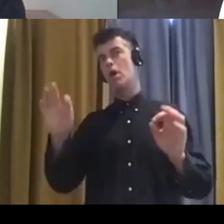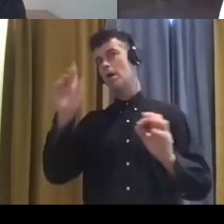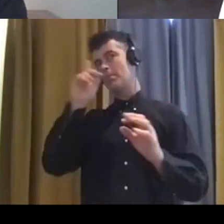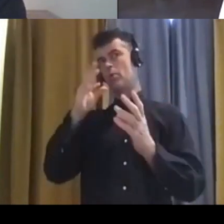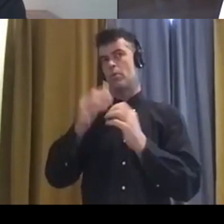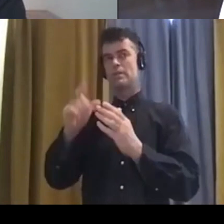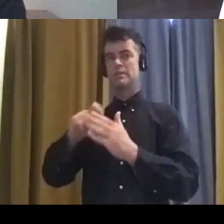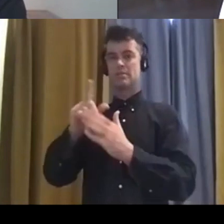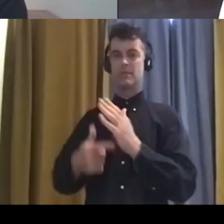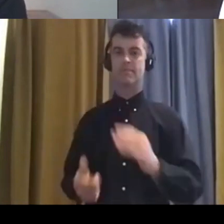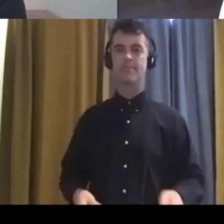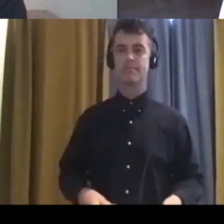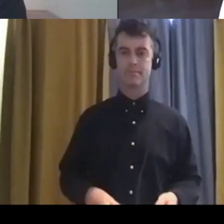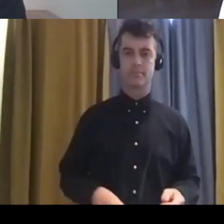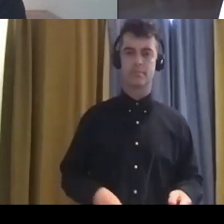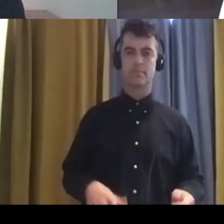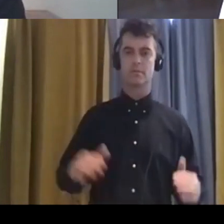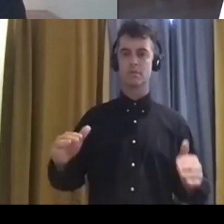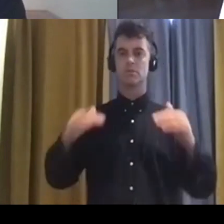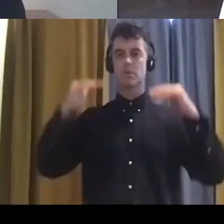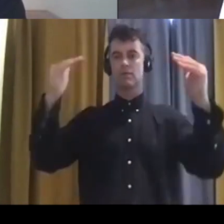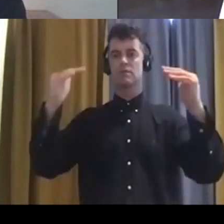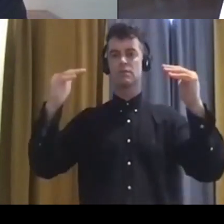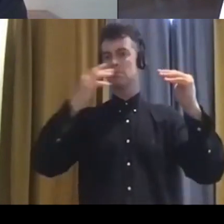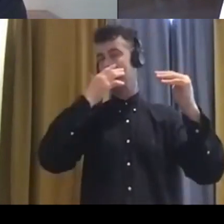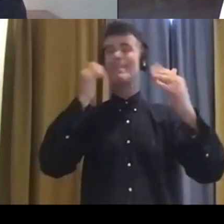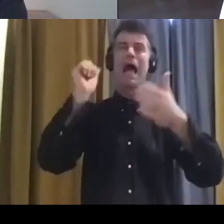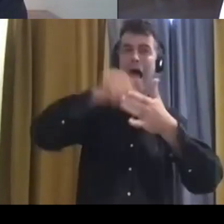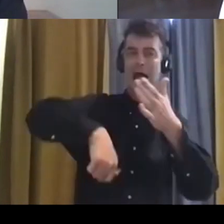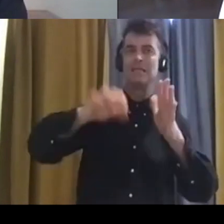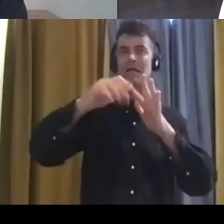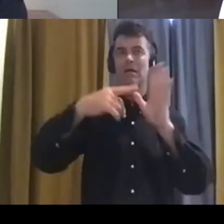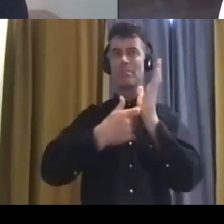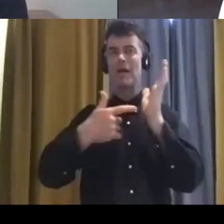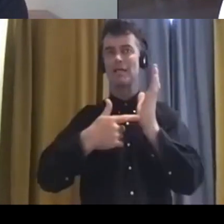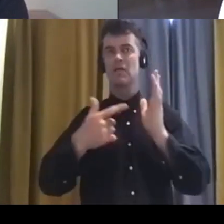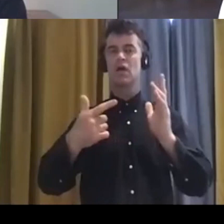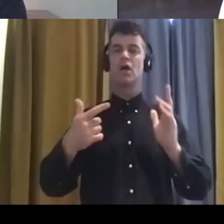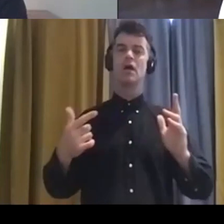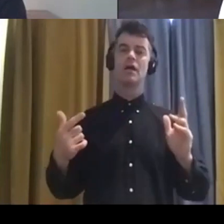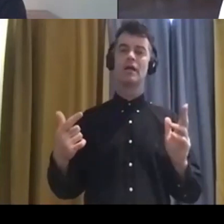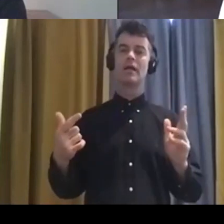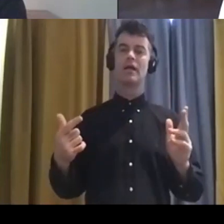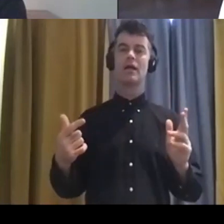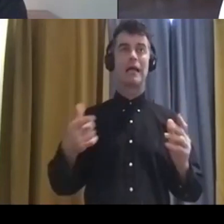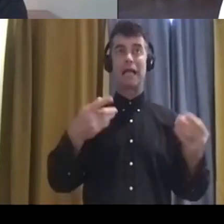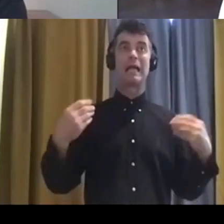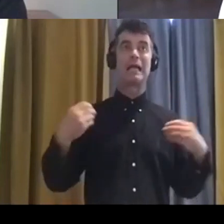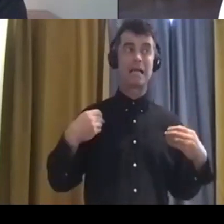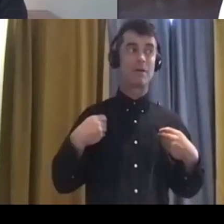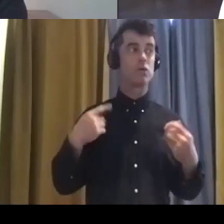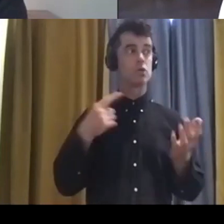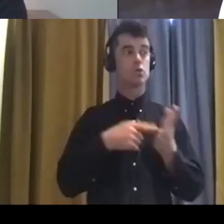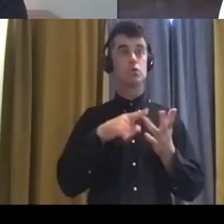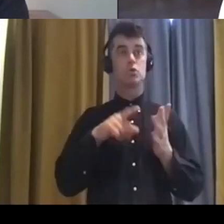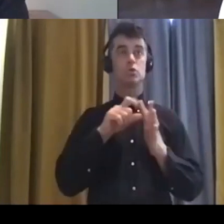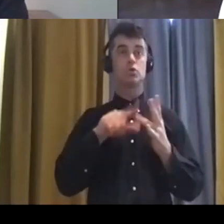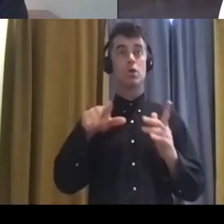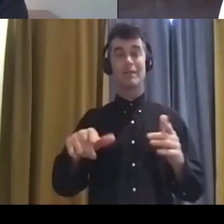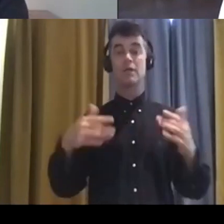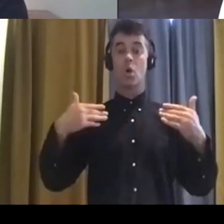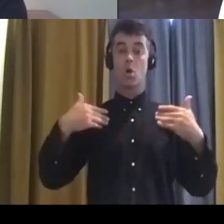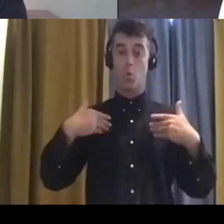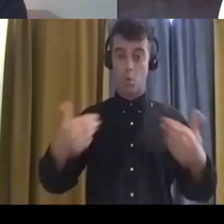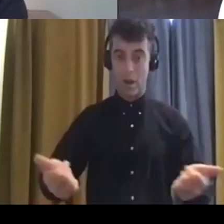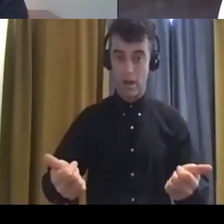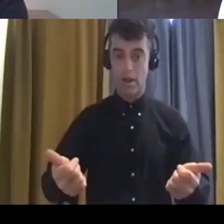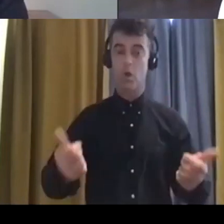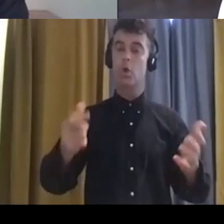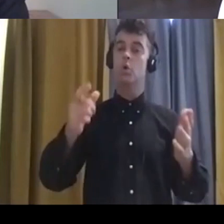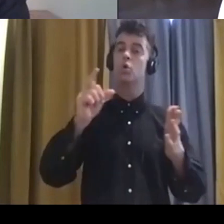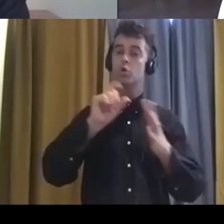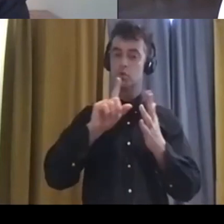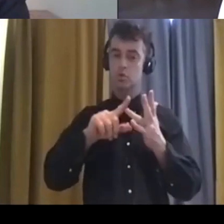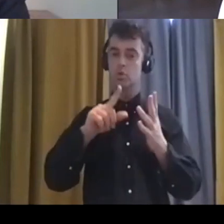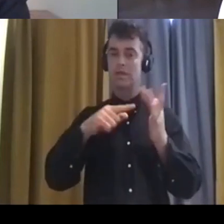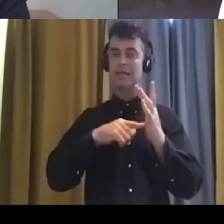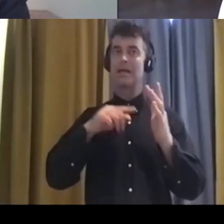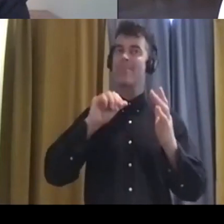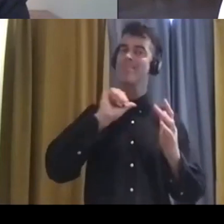Yes. The hardest part of getting companies to do this well is to do what's in their best